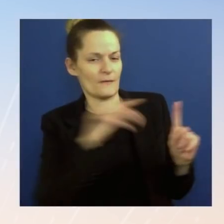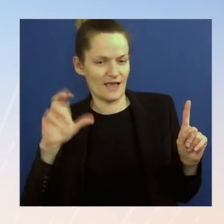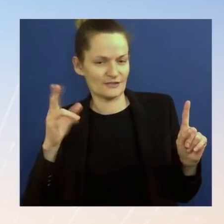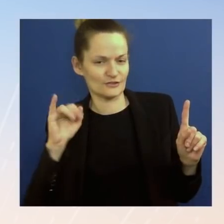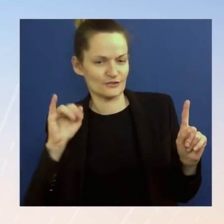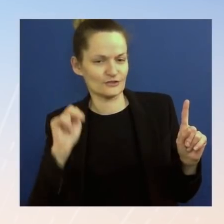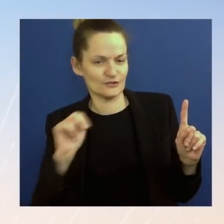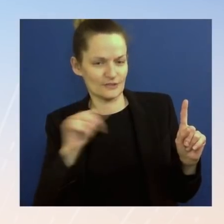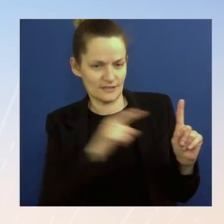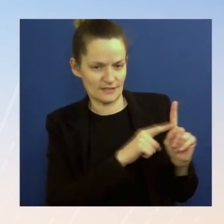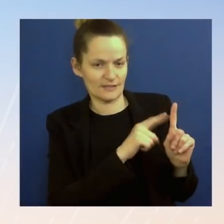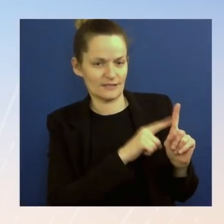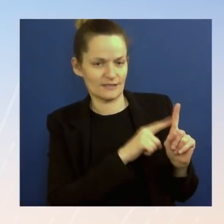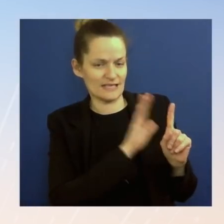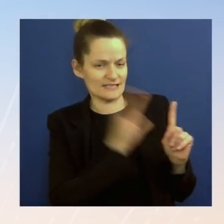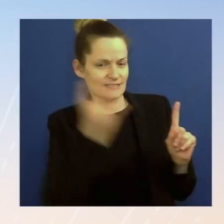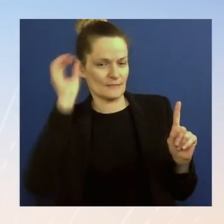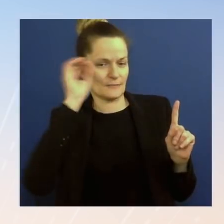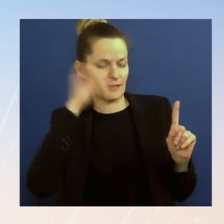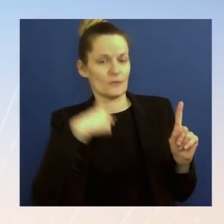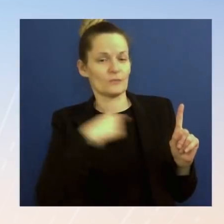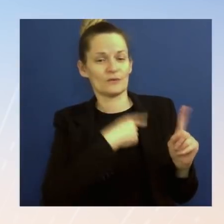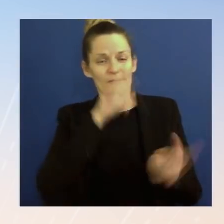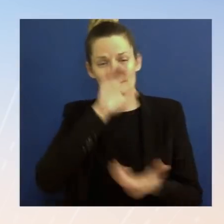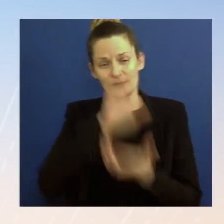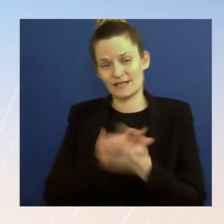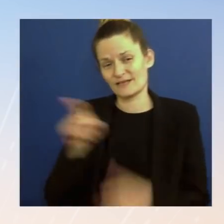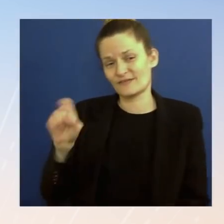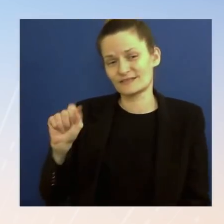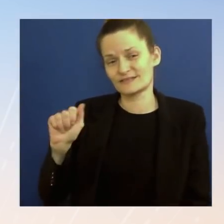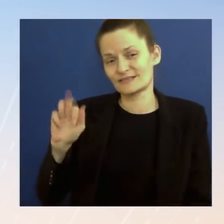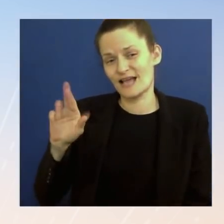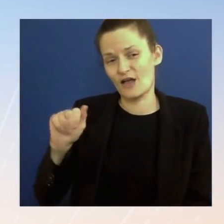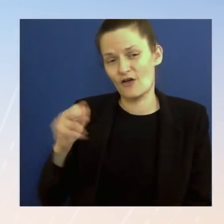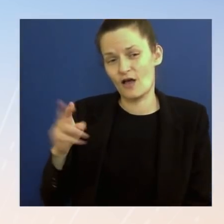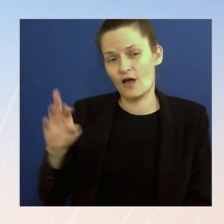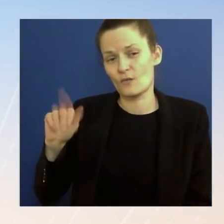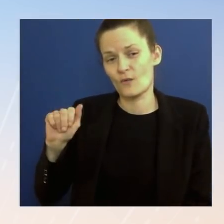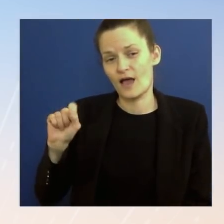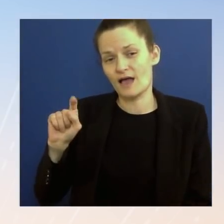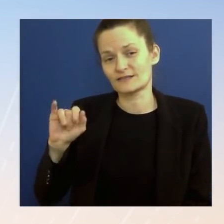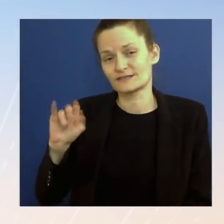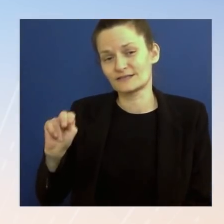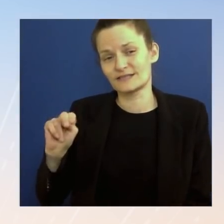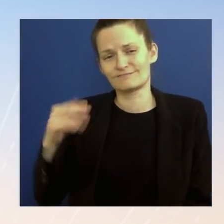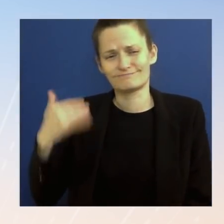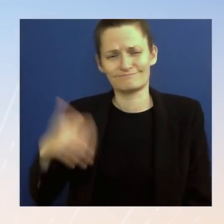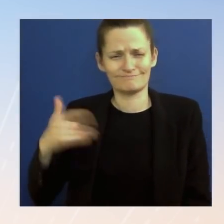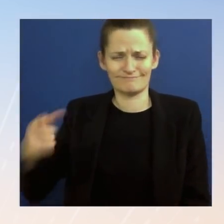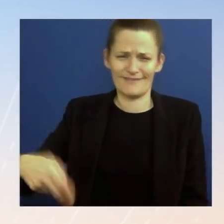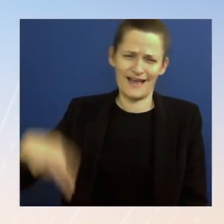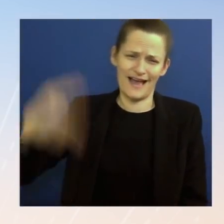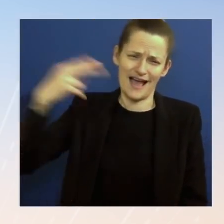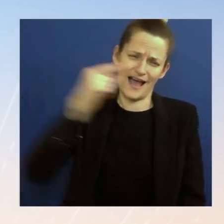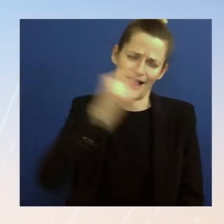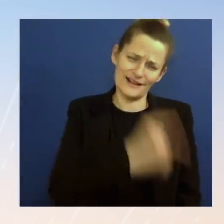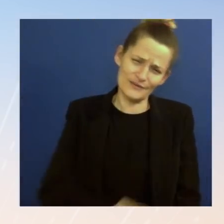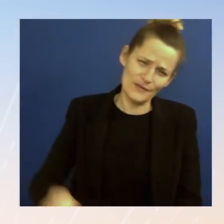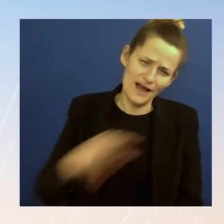our focus is on continuing to work with Chairman -- Chairman Brown to garner bipartisan support. But I don't have anything to read out for you on that front at this point.